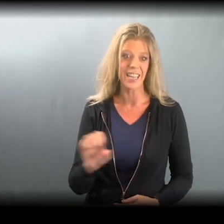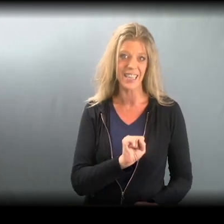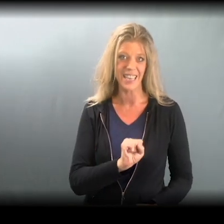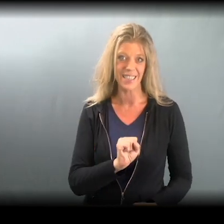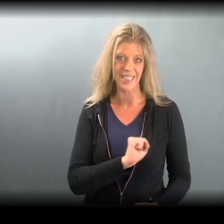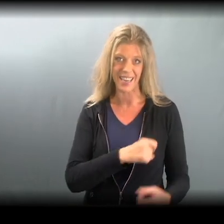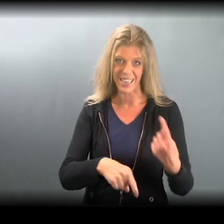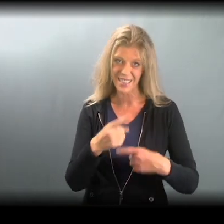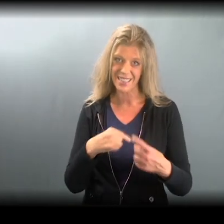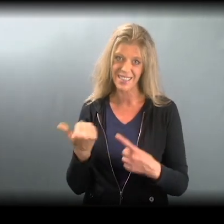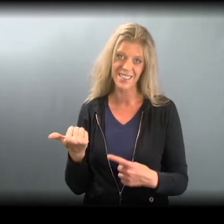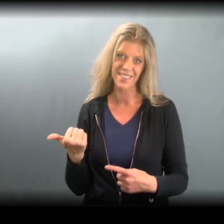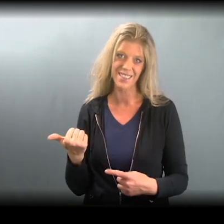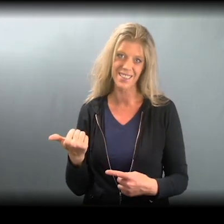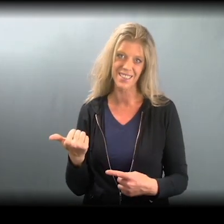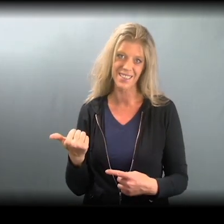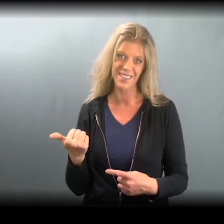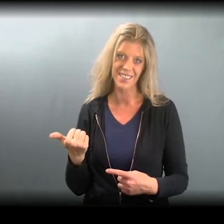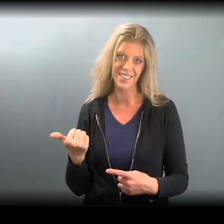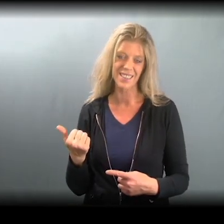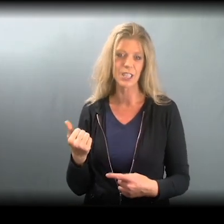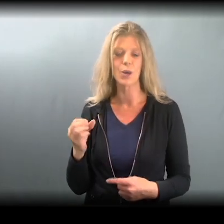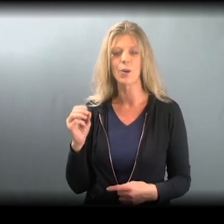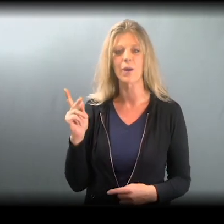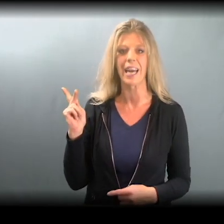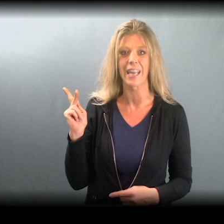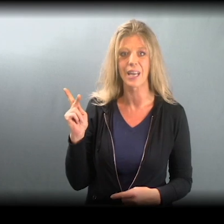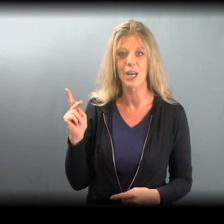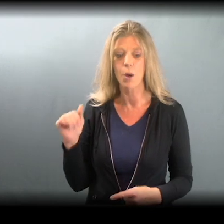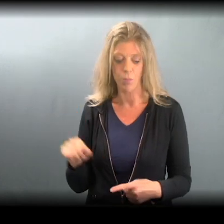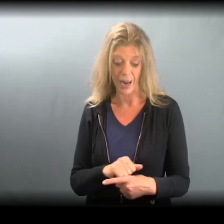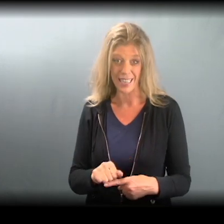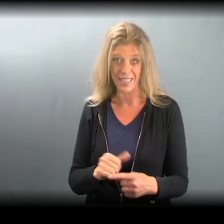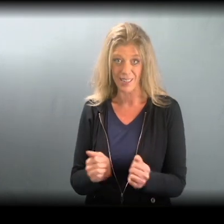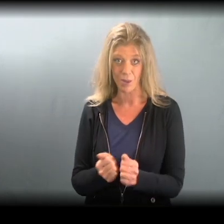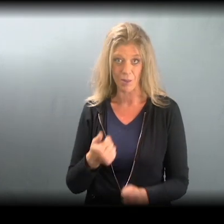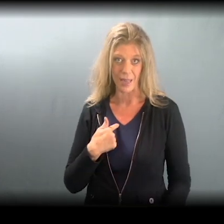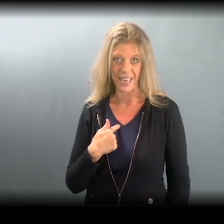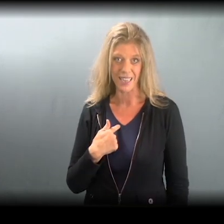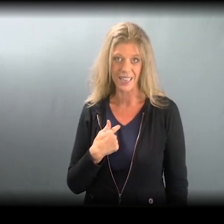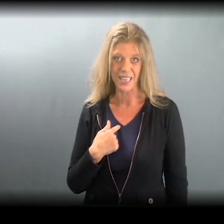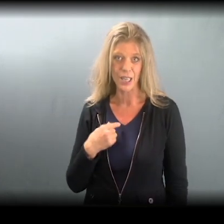Okay, I just have to ask, "Do you think it's a sign you're here watching these Okay, I just have to ask, "Do you think it's a sign you're here watching these signs?" OK. Practice with me.